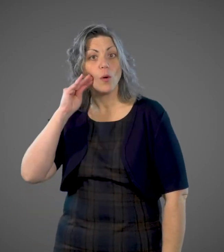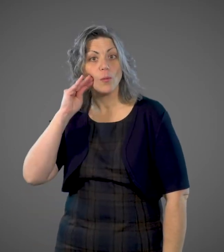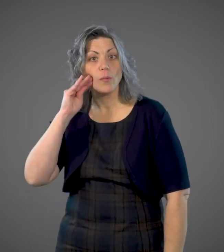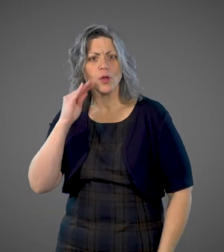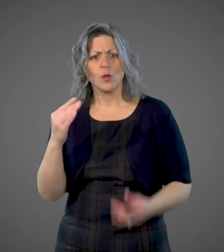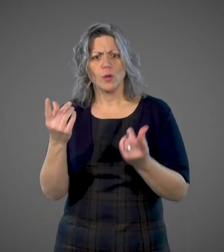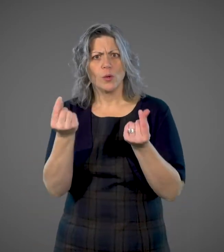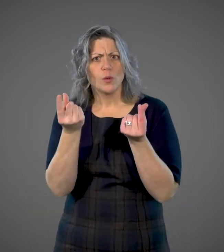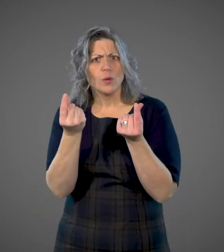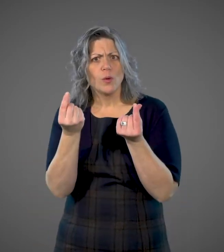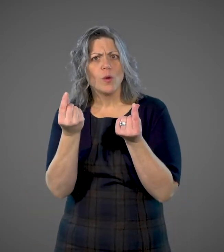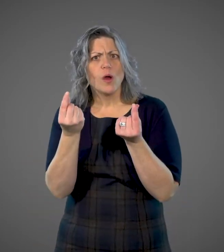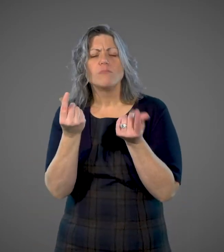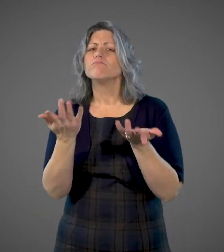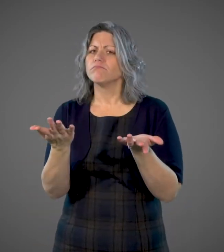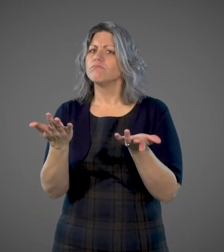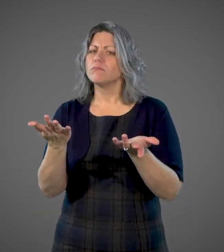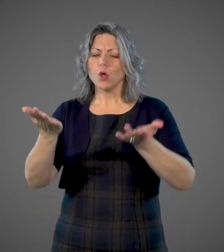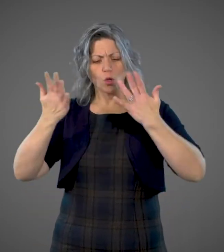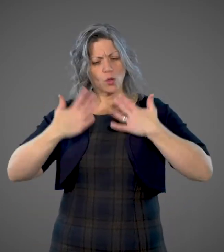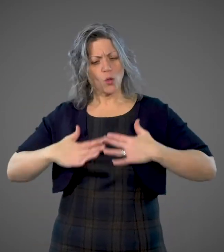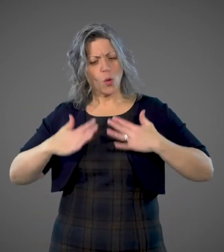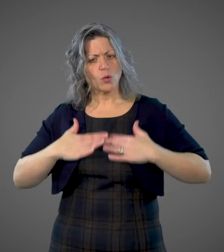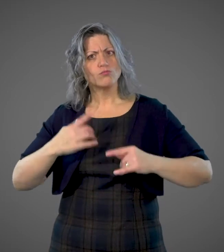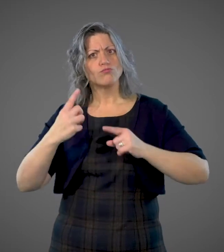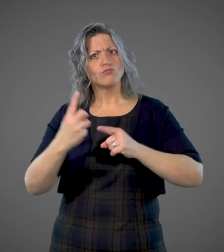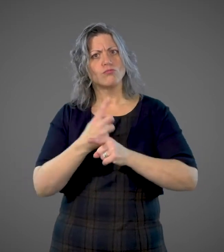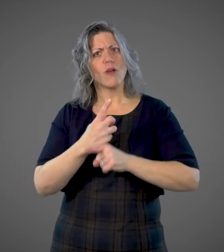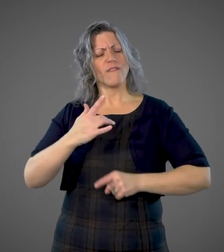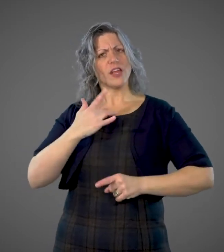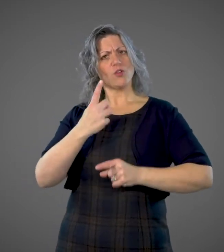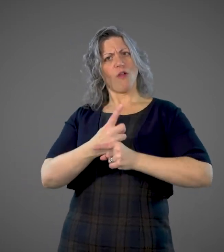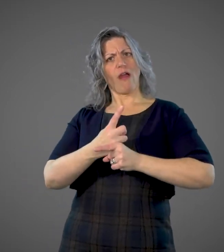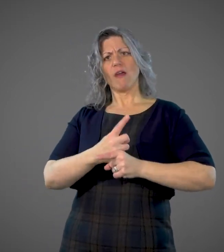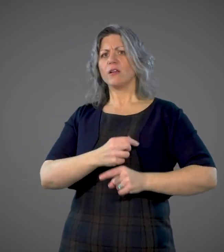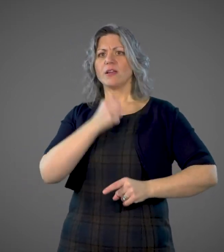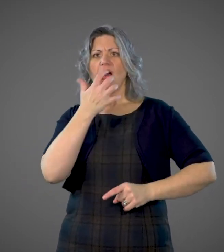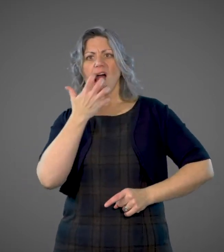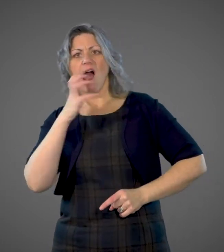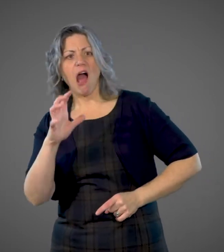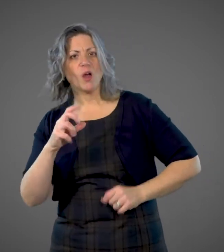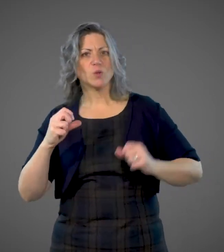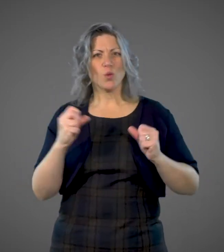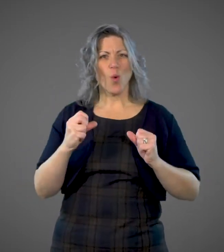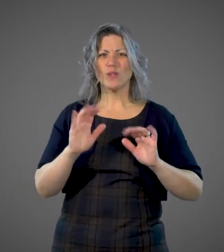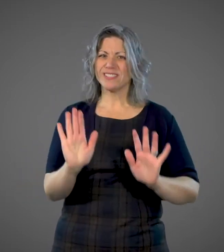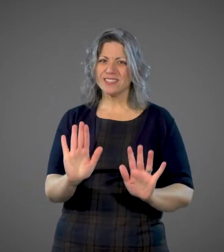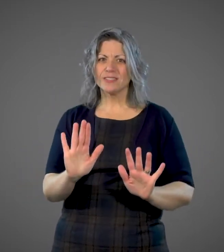When you get home, wear clothes appropriate for the temperature - not too heavy,